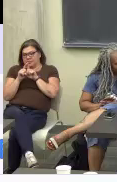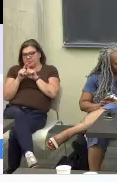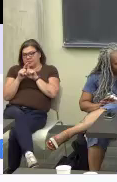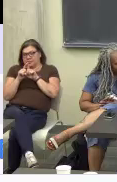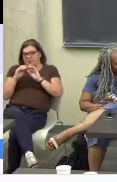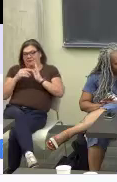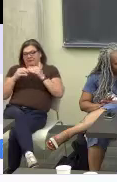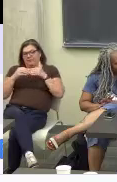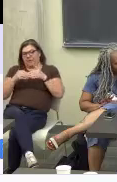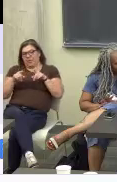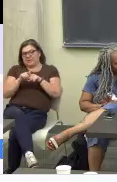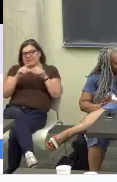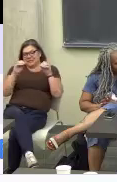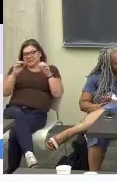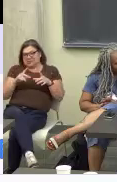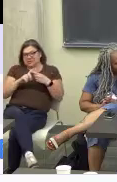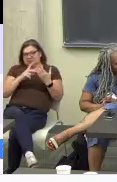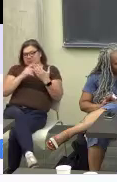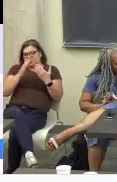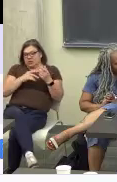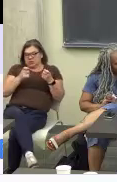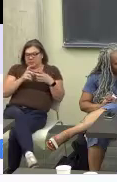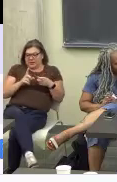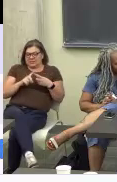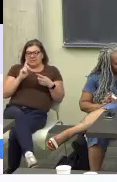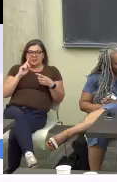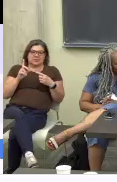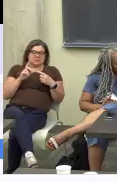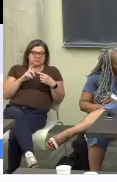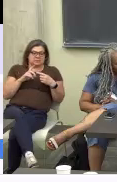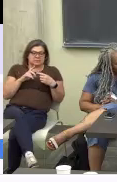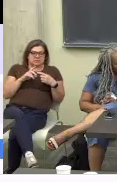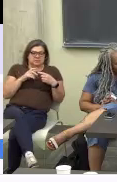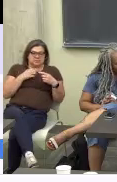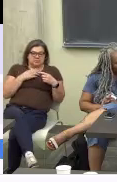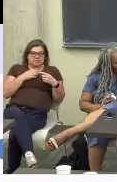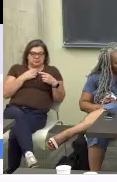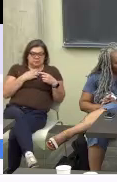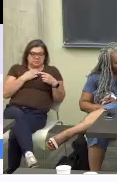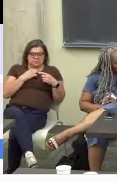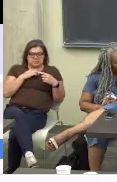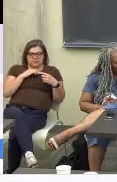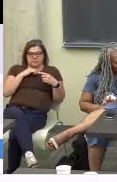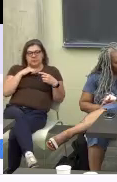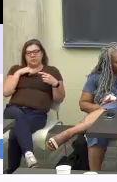you do for project management and accessibility, except that for you have now and added value to